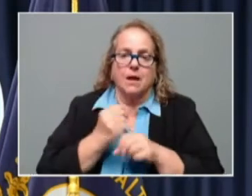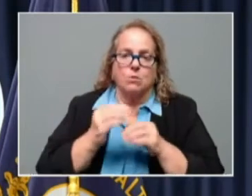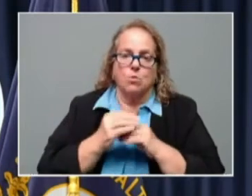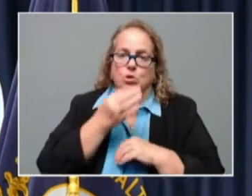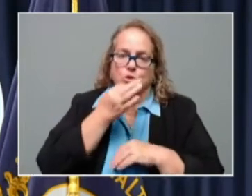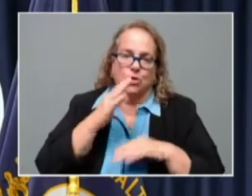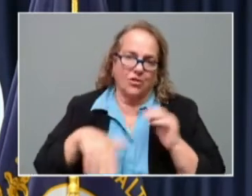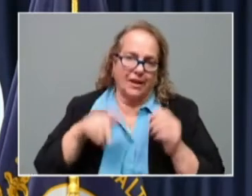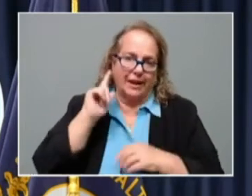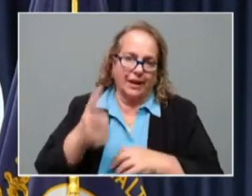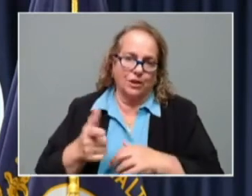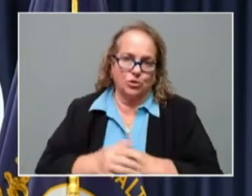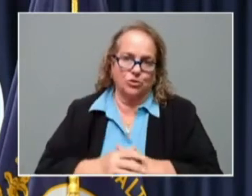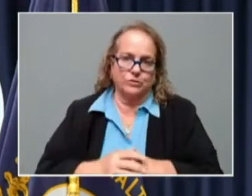Sarah lad from the Courier Journal.